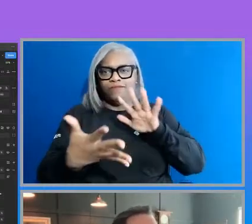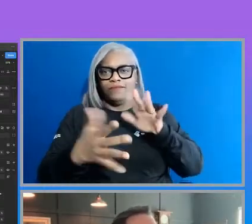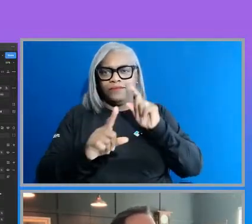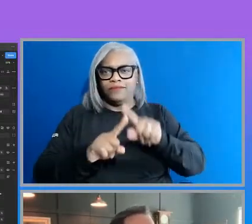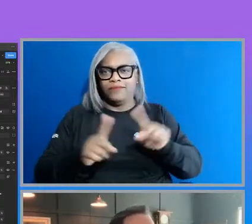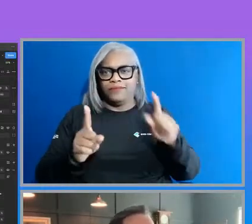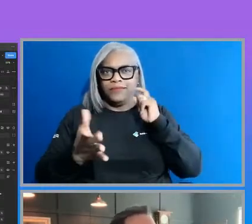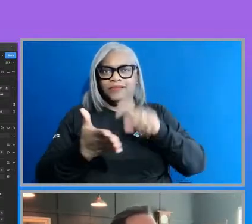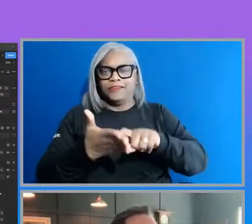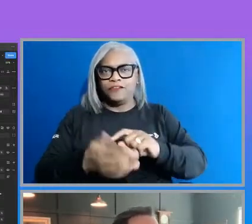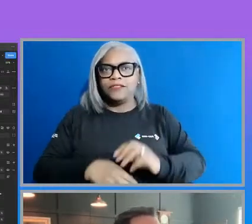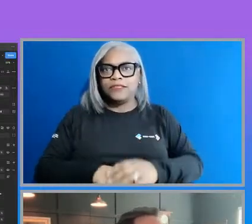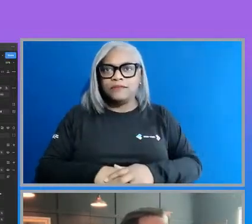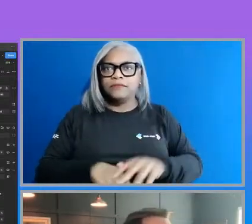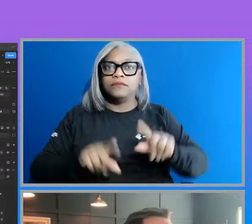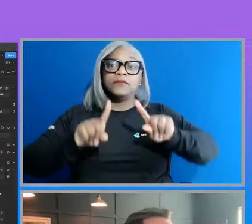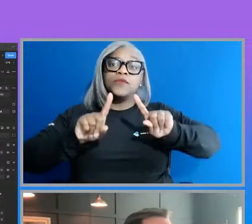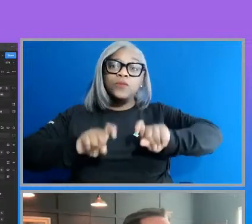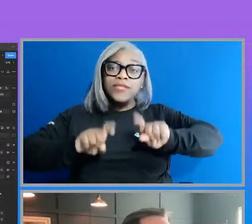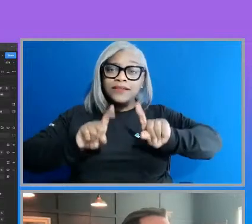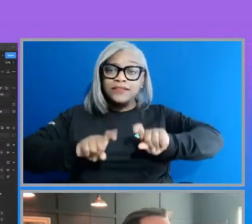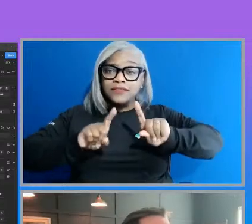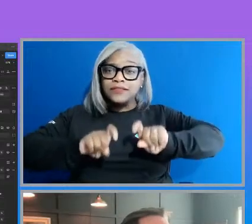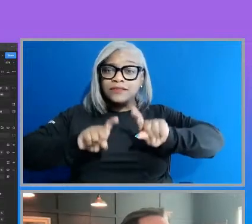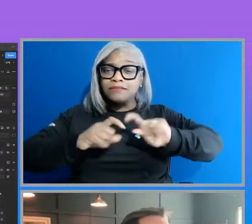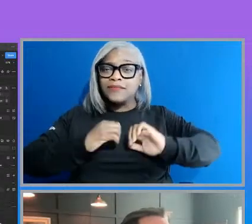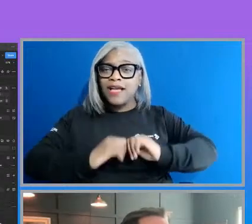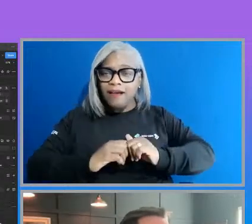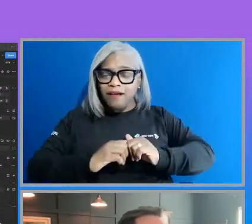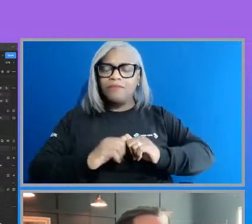to test it. Remember, you have your final design come into your